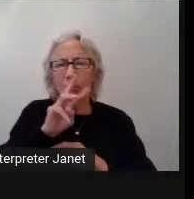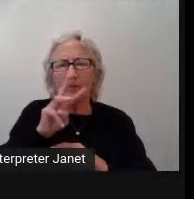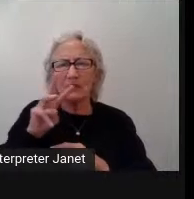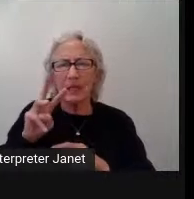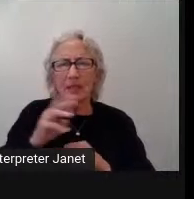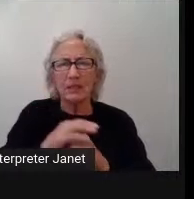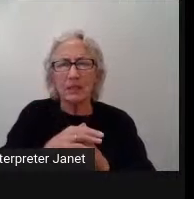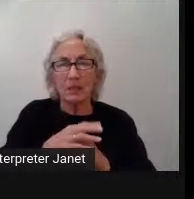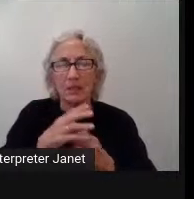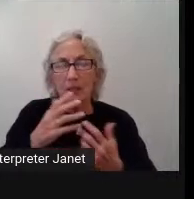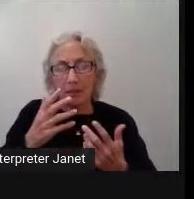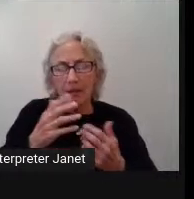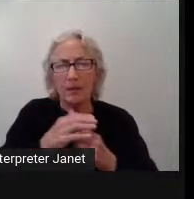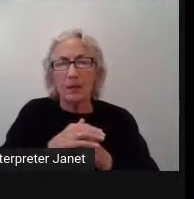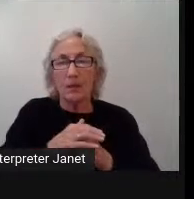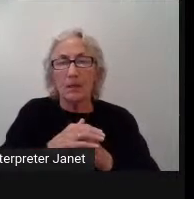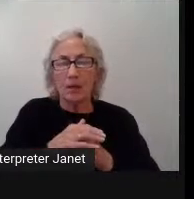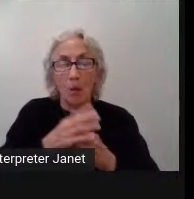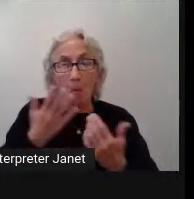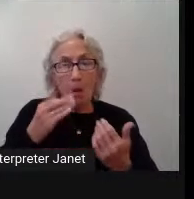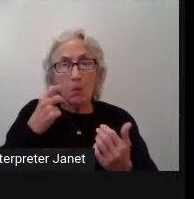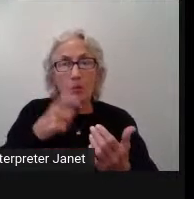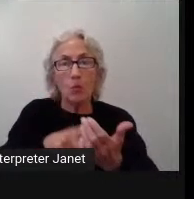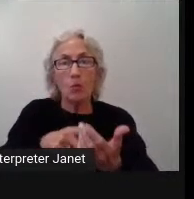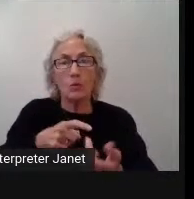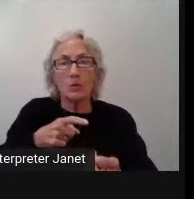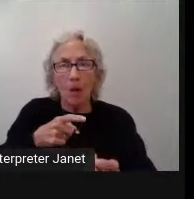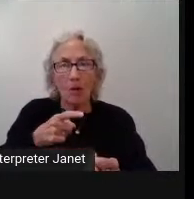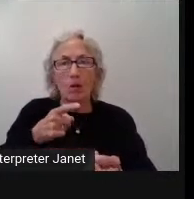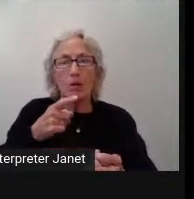navigating a Joomla four website and you click the toggle bar